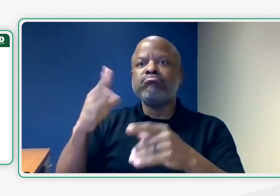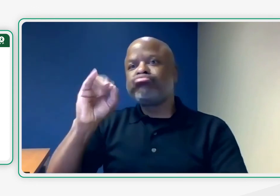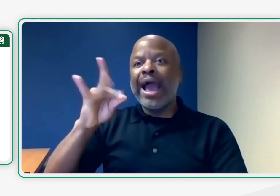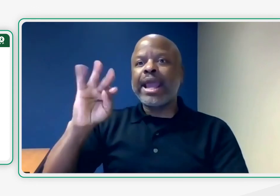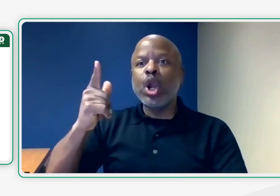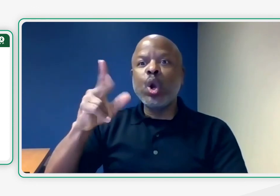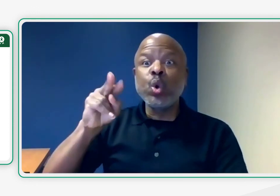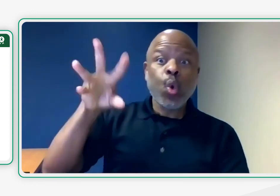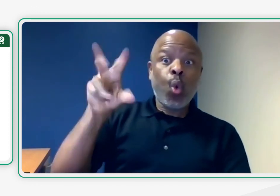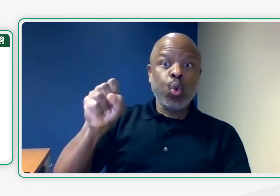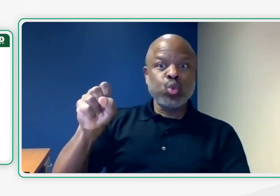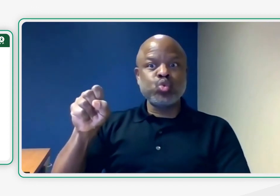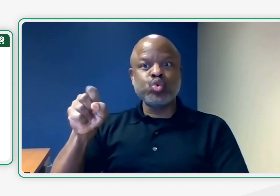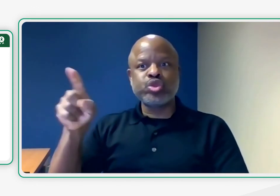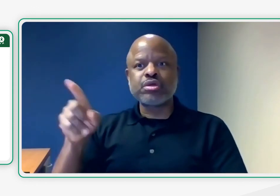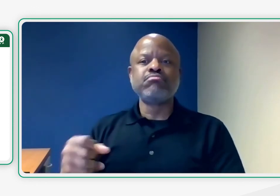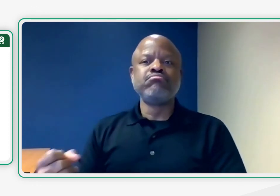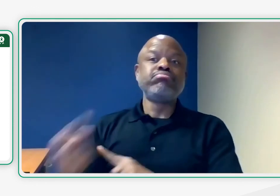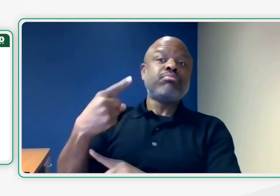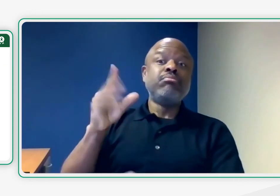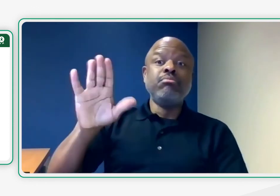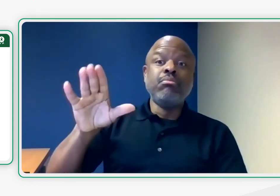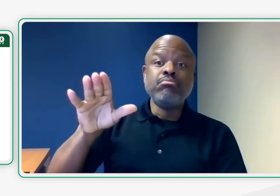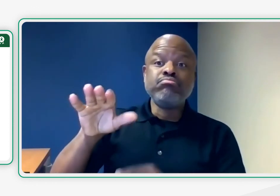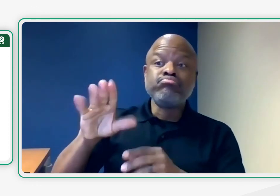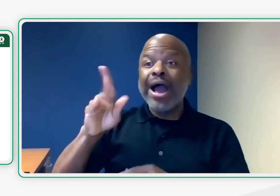while I'm studying, or reviewing, or meeting. They're just going on. I'm getting, constantly: